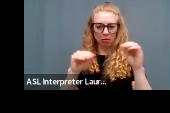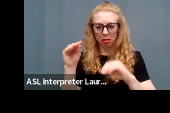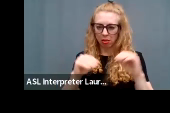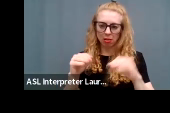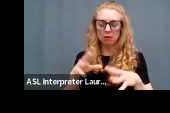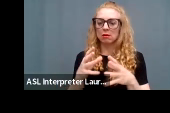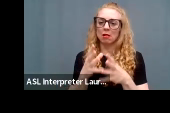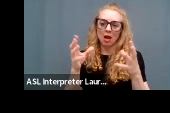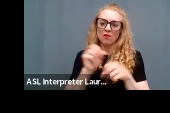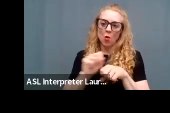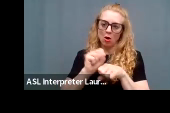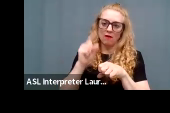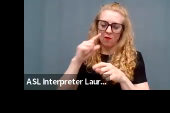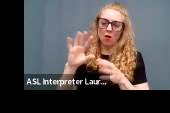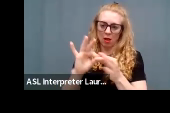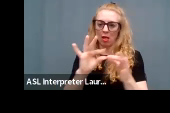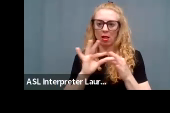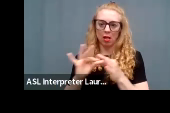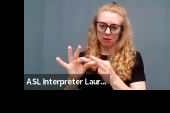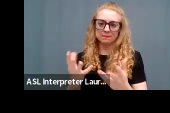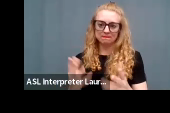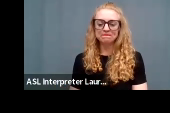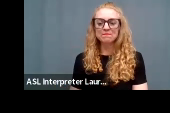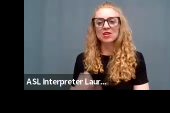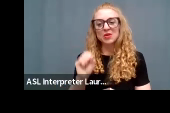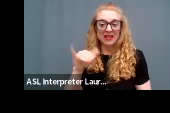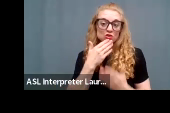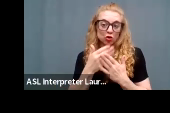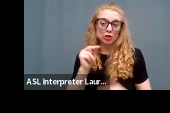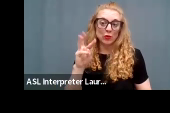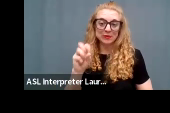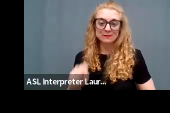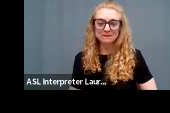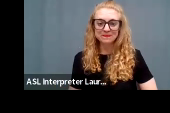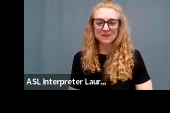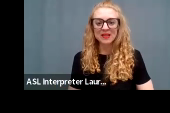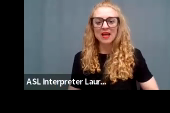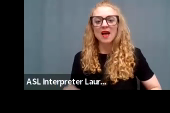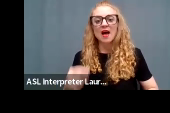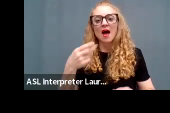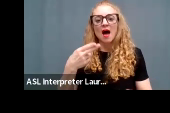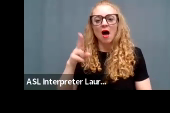in creating hubs and bridges for it so that's good news hubs are the brains of a smart home